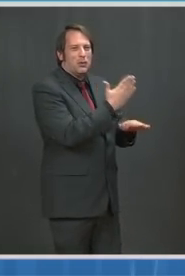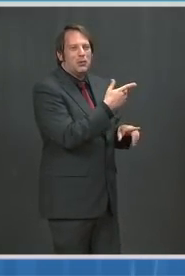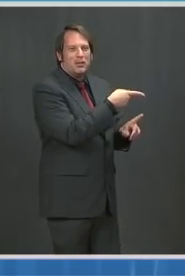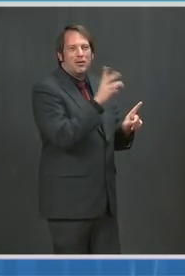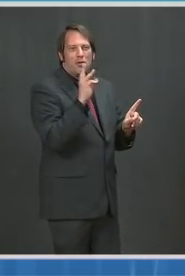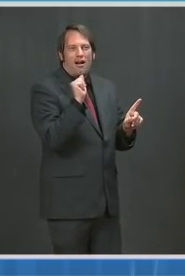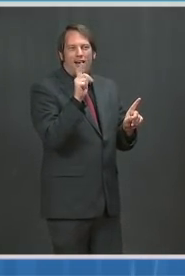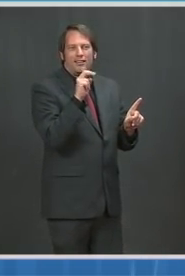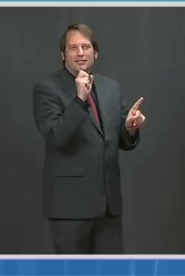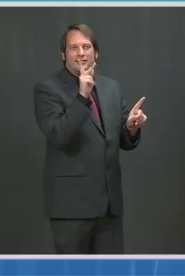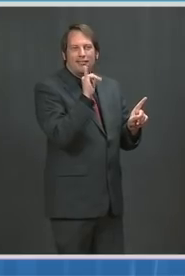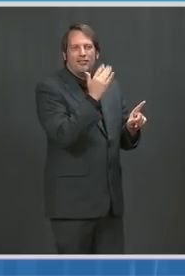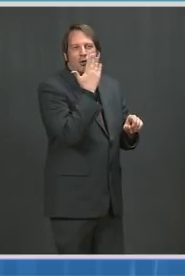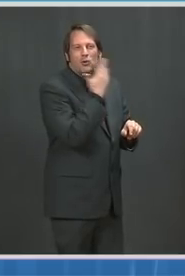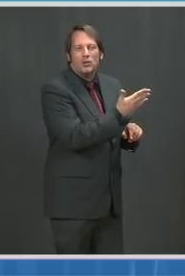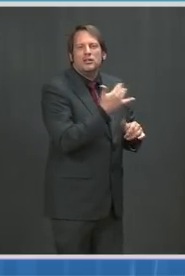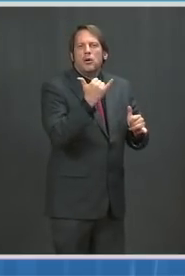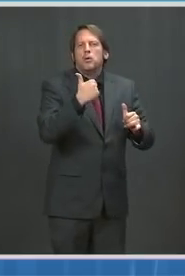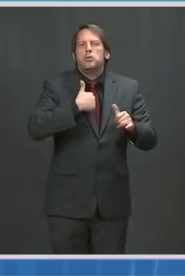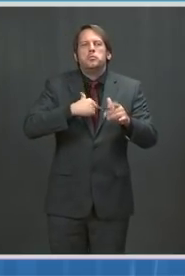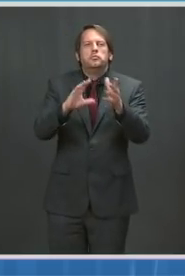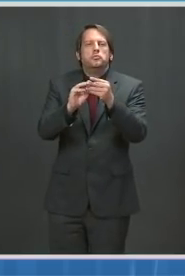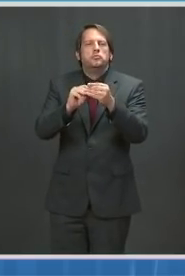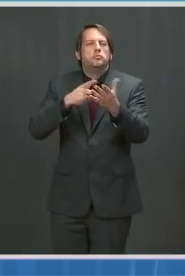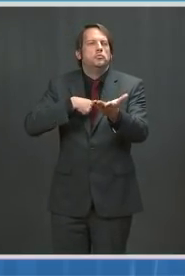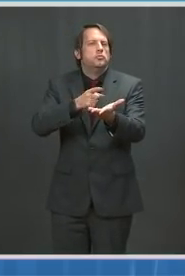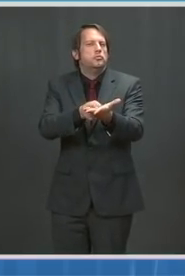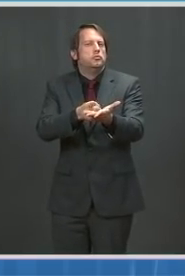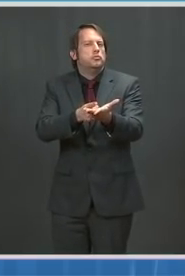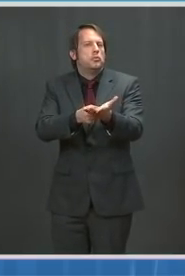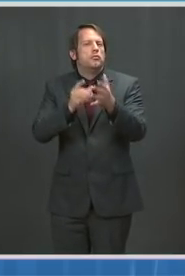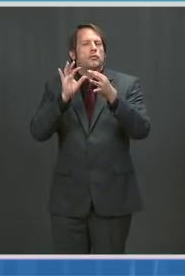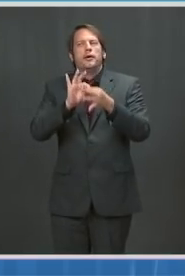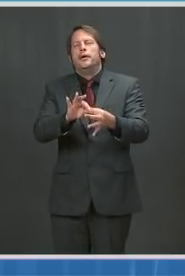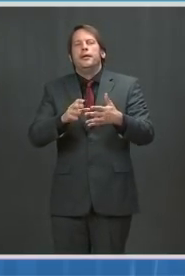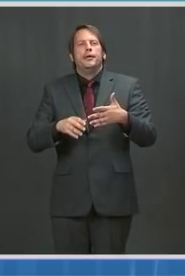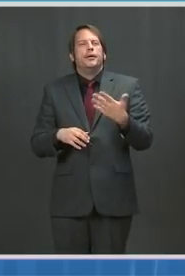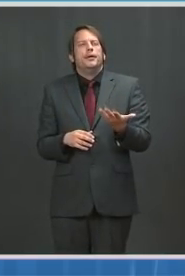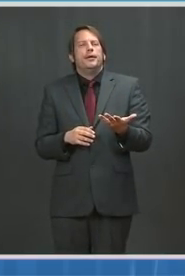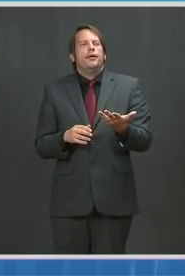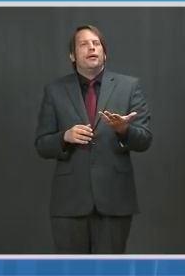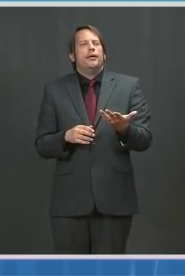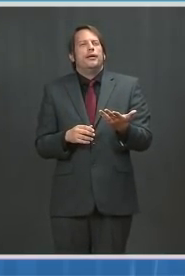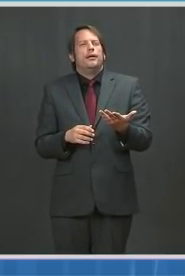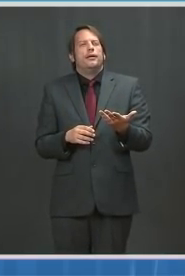is to just talk a bit about the duration of immunity. If I could have that first slide.